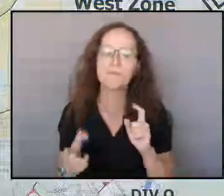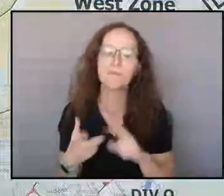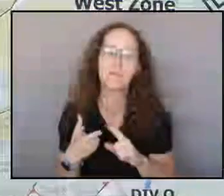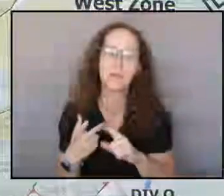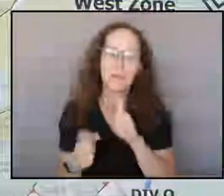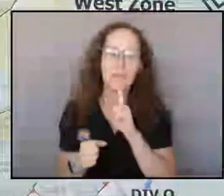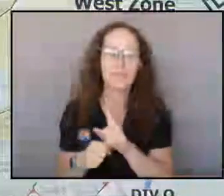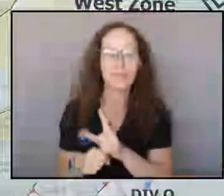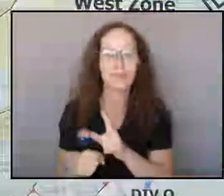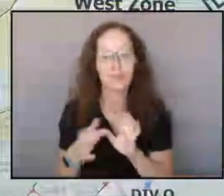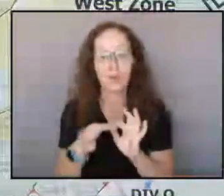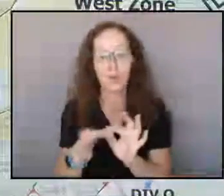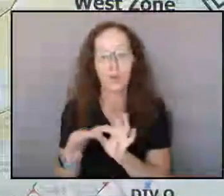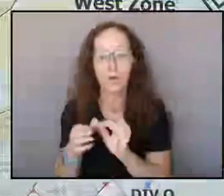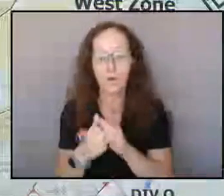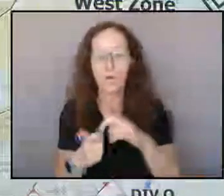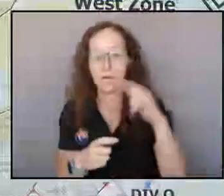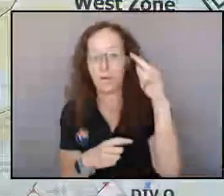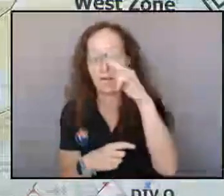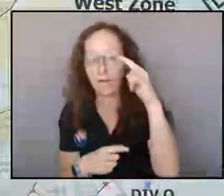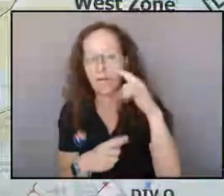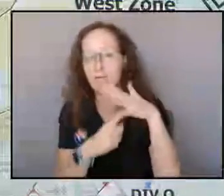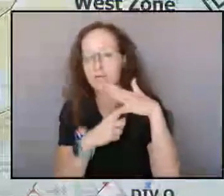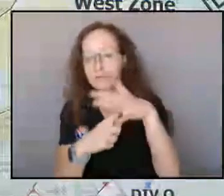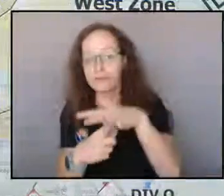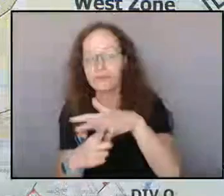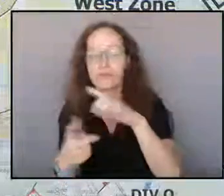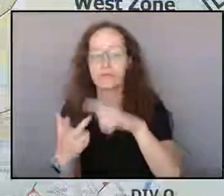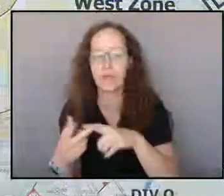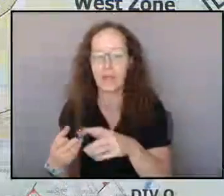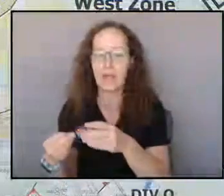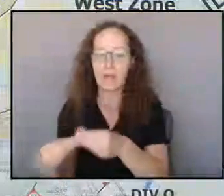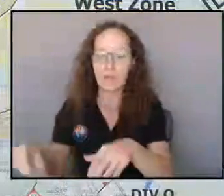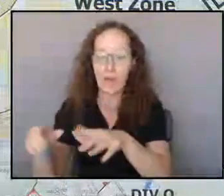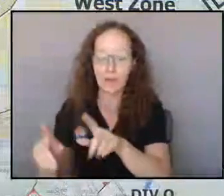AND MAKE SURE THE COORDINATION WITH AIRCRAFT AND GROUND